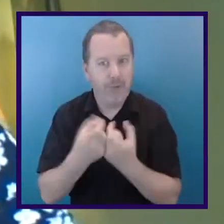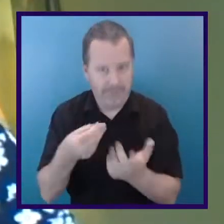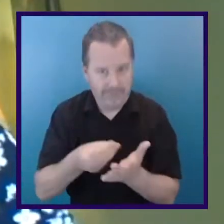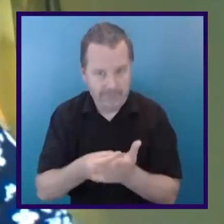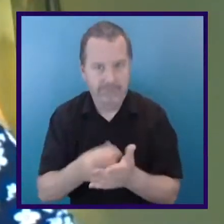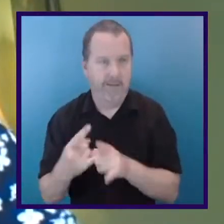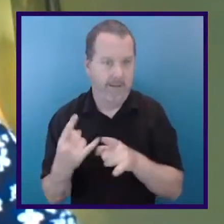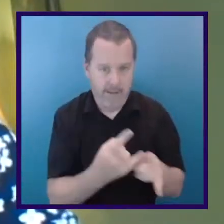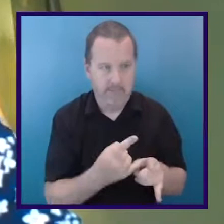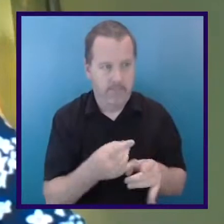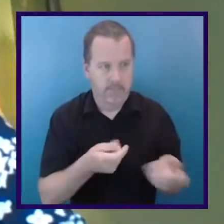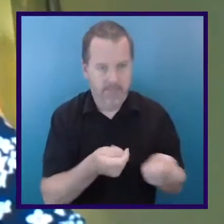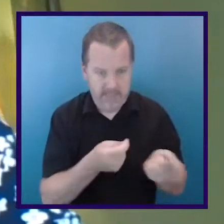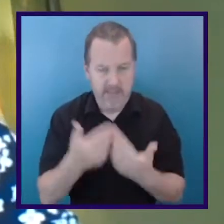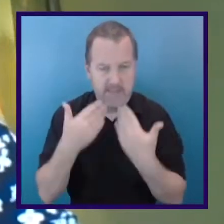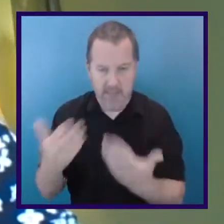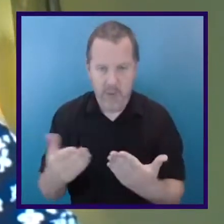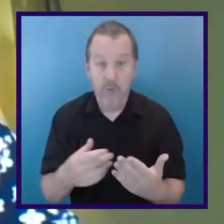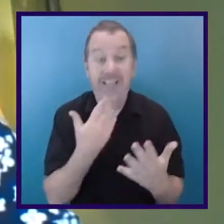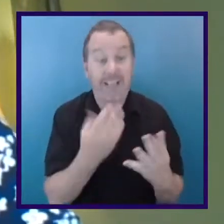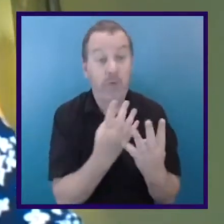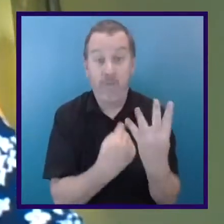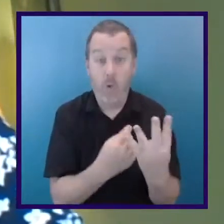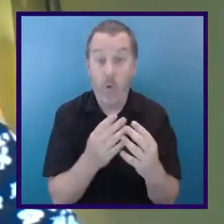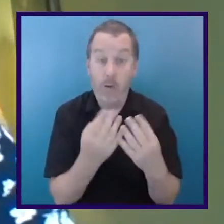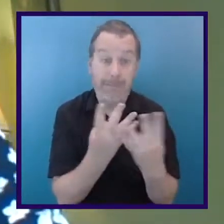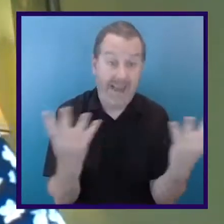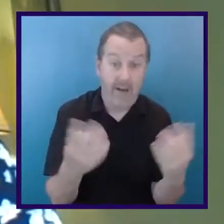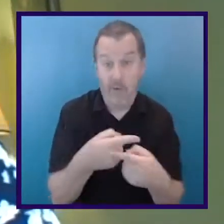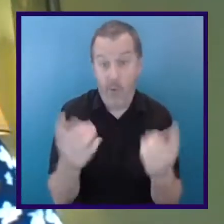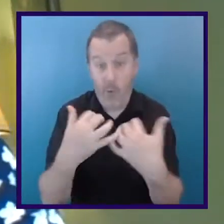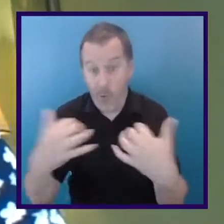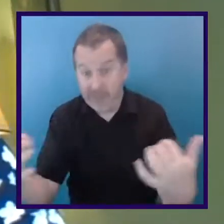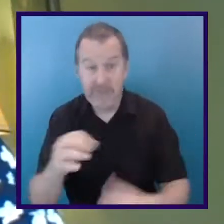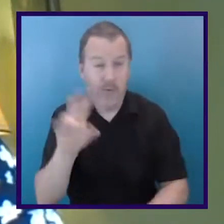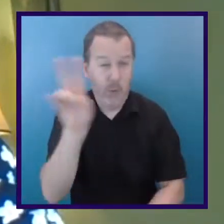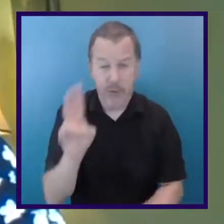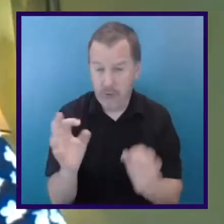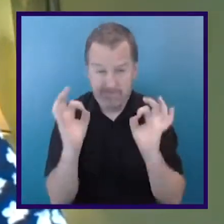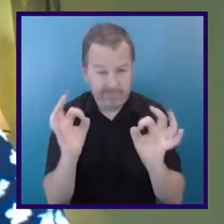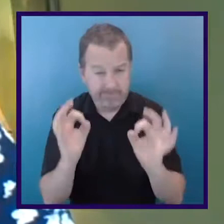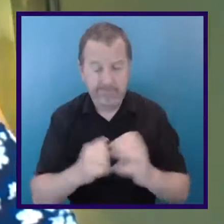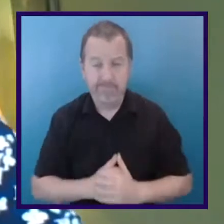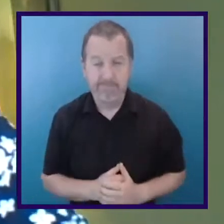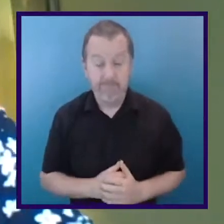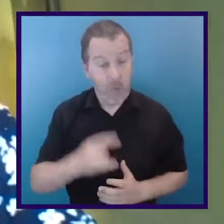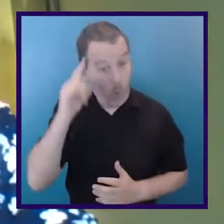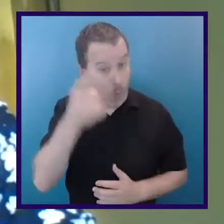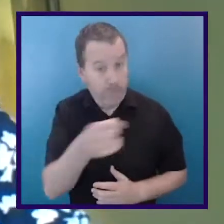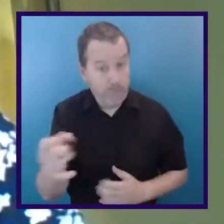Council, and for funding and facilitating it, thanks to our panellists, thanks to our audience thank you for the questions which were excellent.